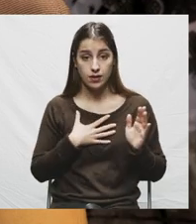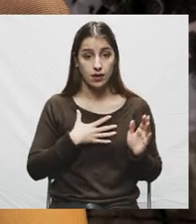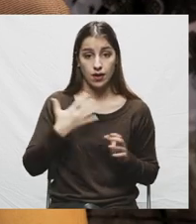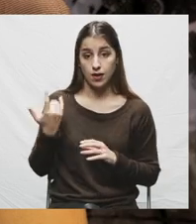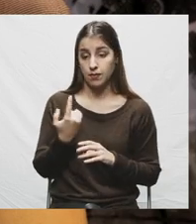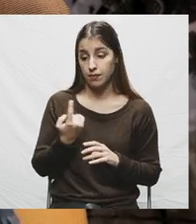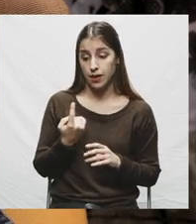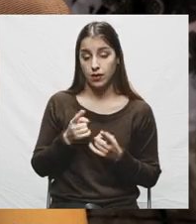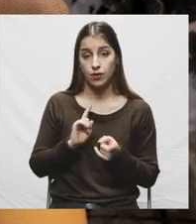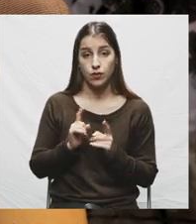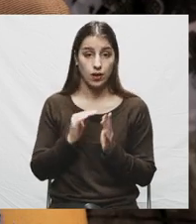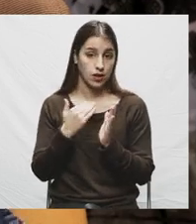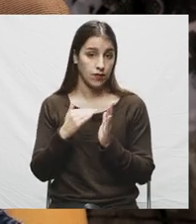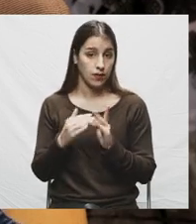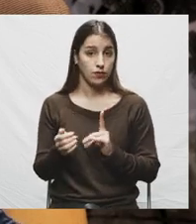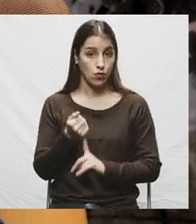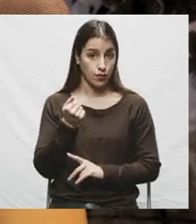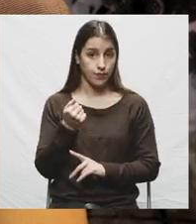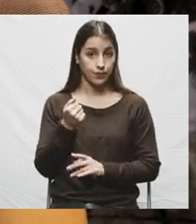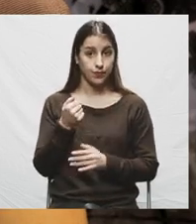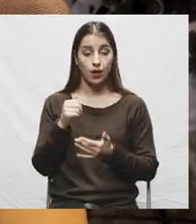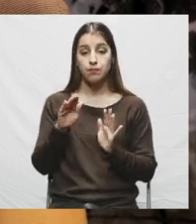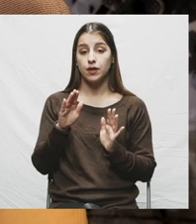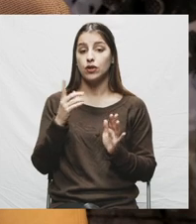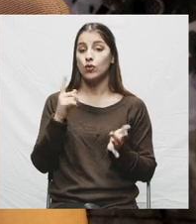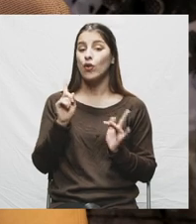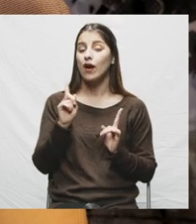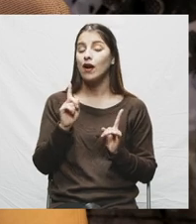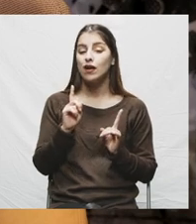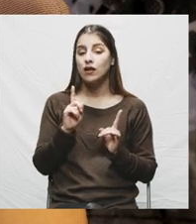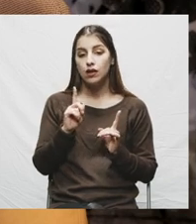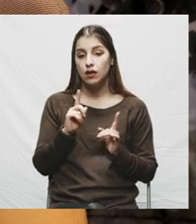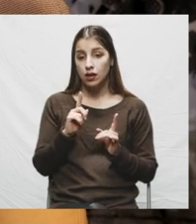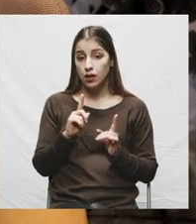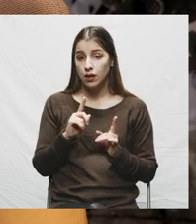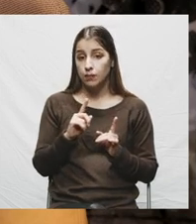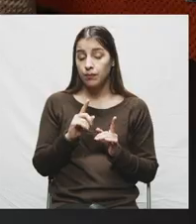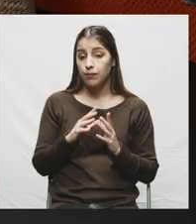they just have to reach a certain level, but it’s not, from the start, because you are short